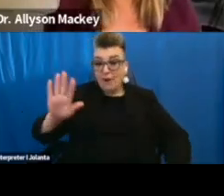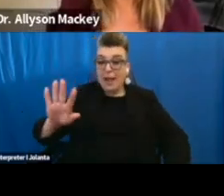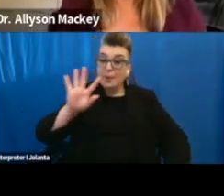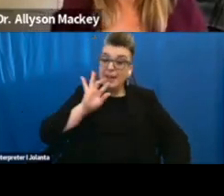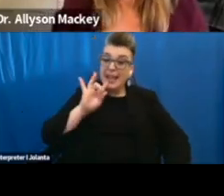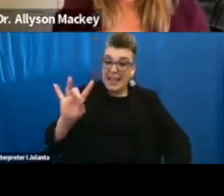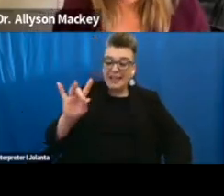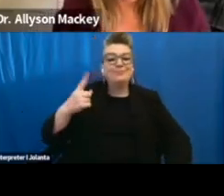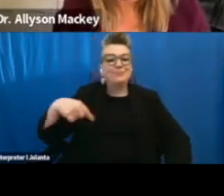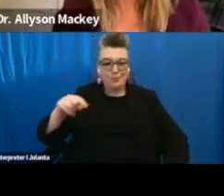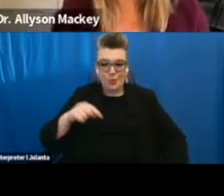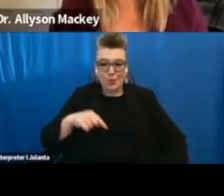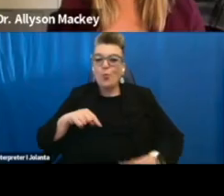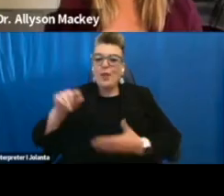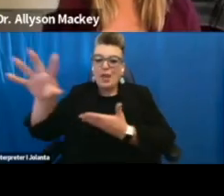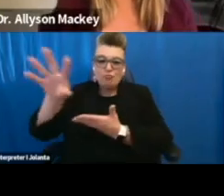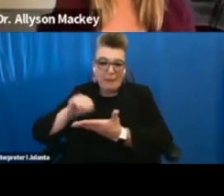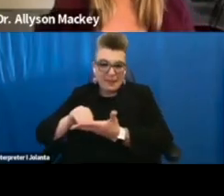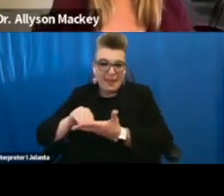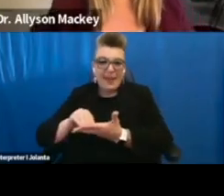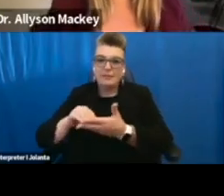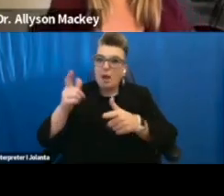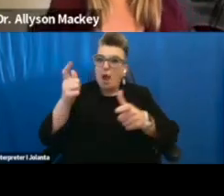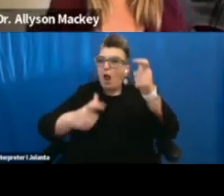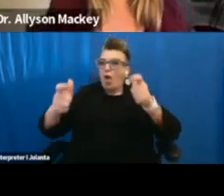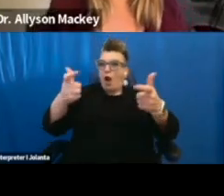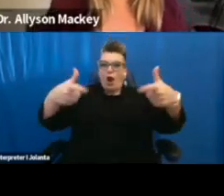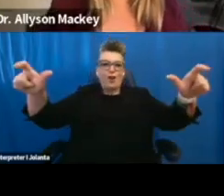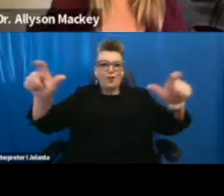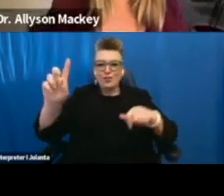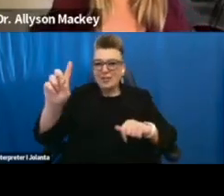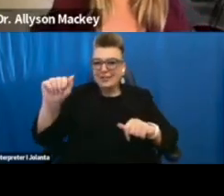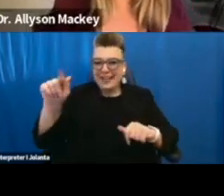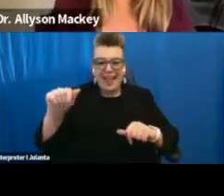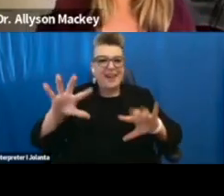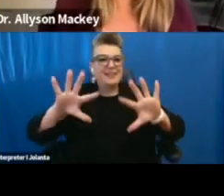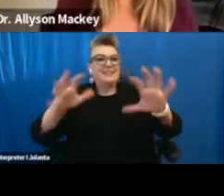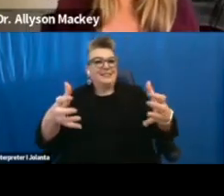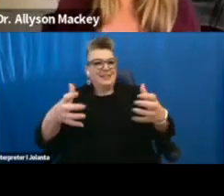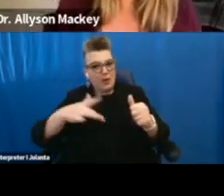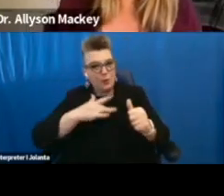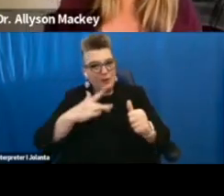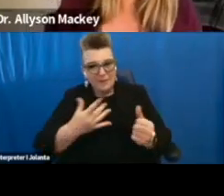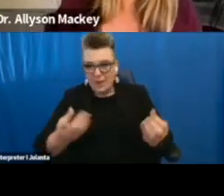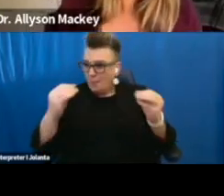much larger larger data set so we're feeling sort of more sure about this pattern what's